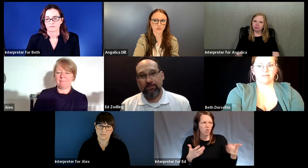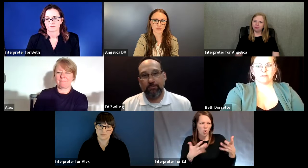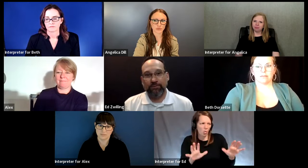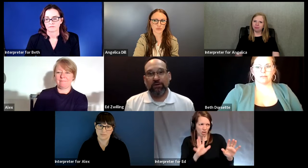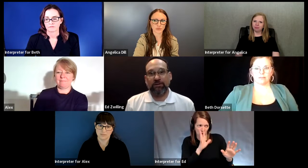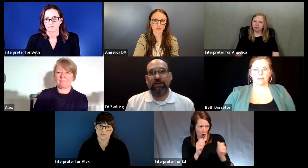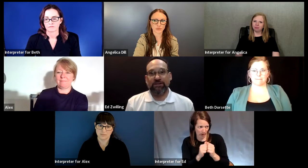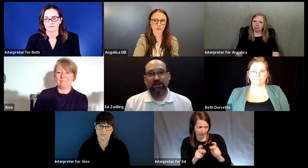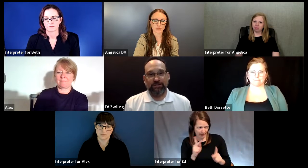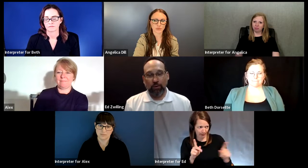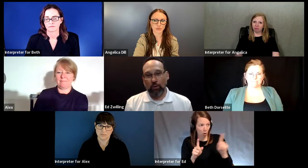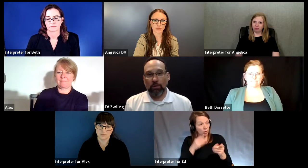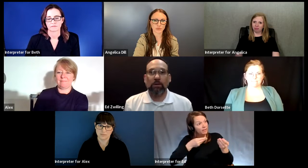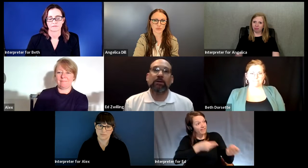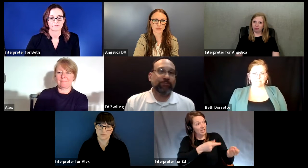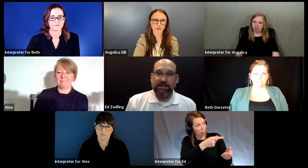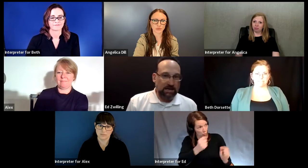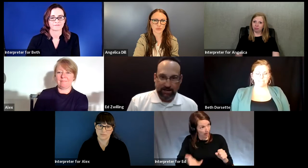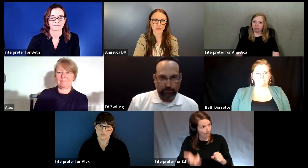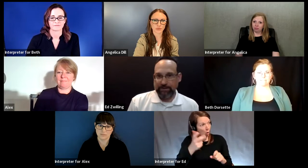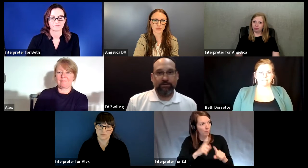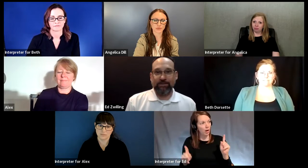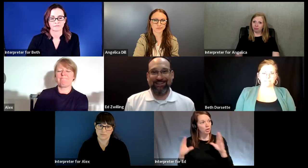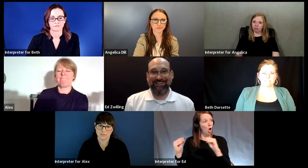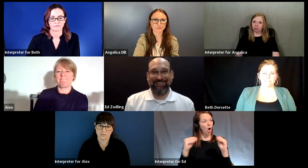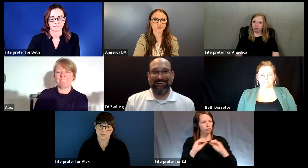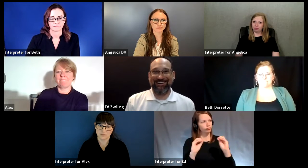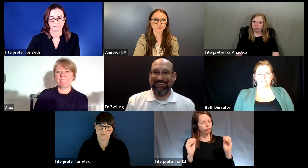But we'll certainly feed you and let you bowl, that's not equity. (Chuckles).